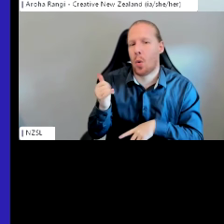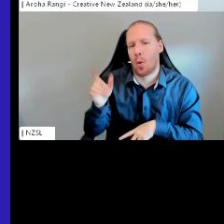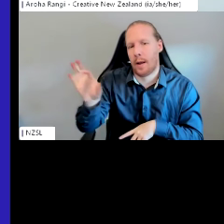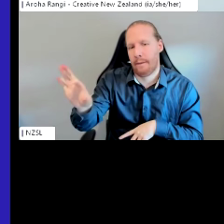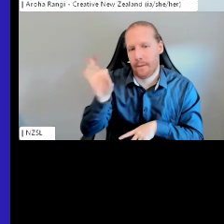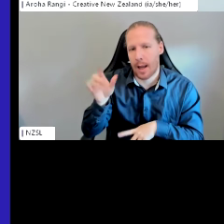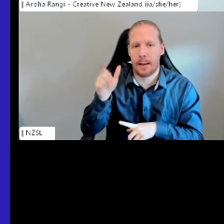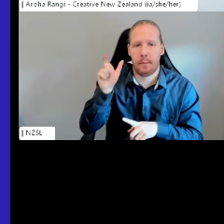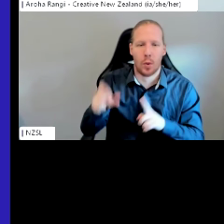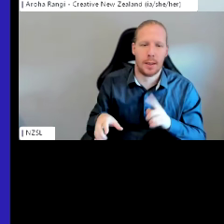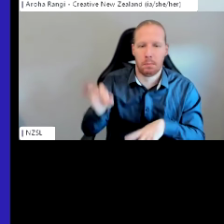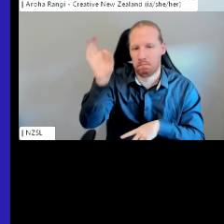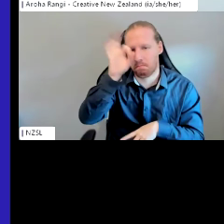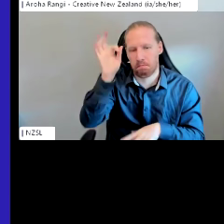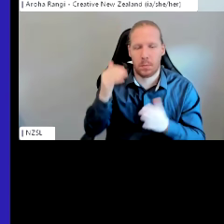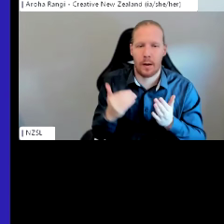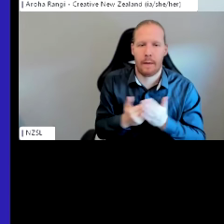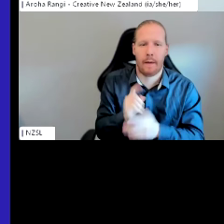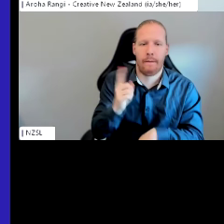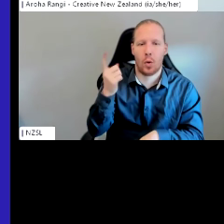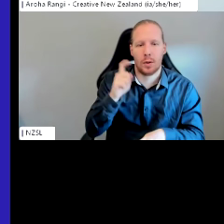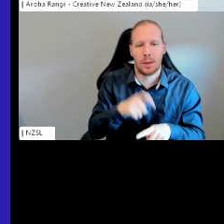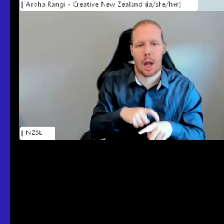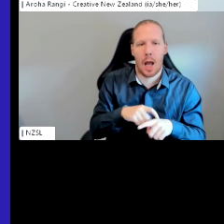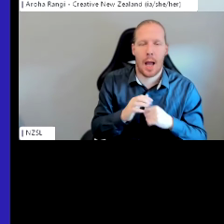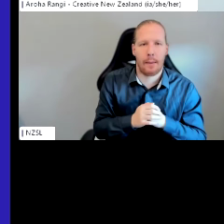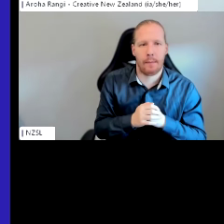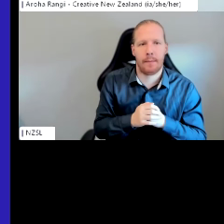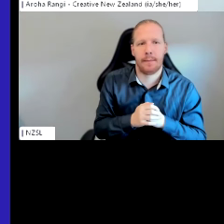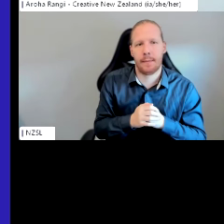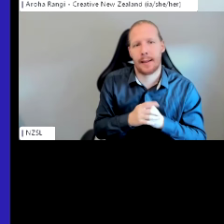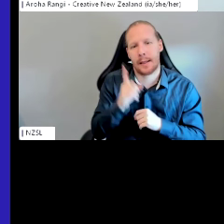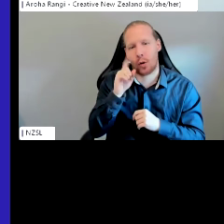to come and be if you like mystery visitors to your venue and then you can just ask them what it